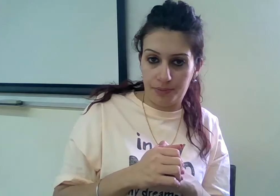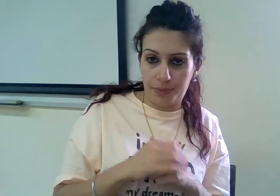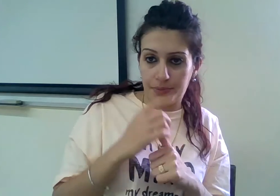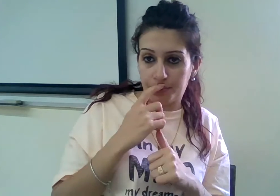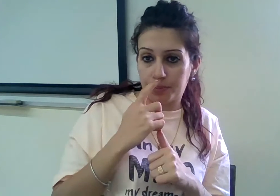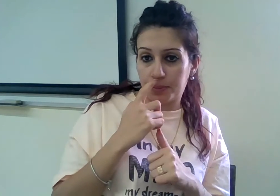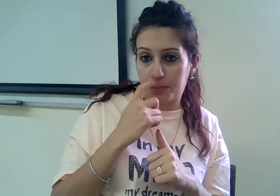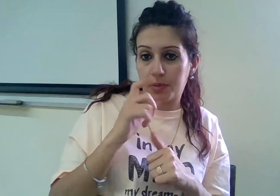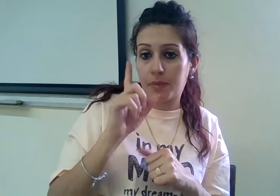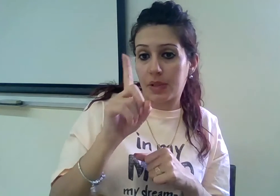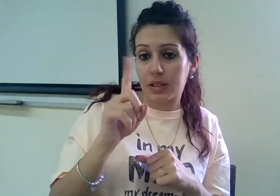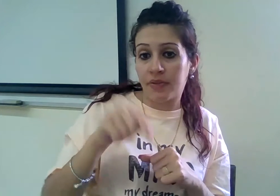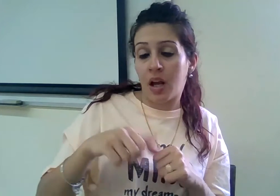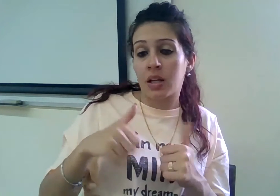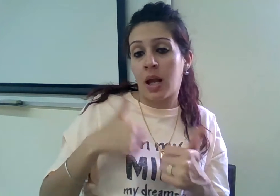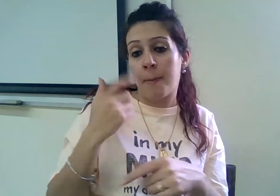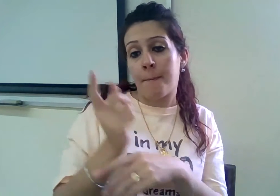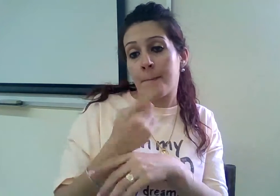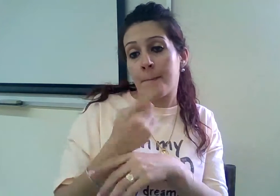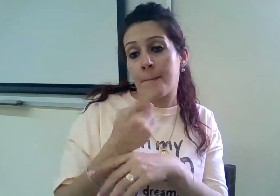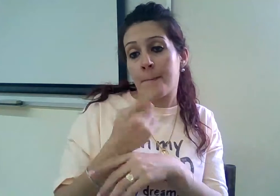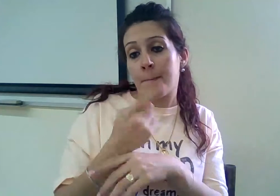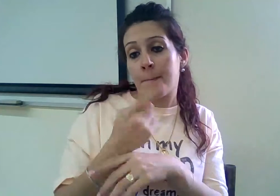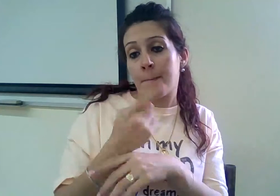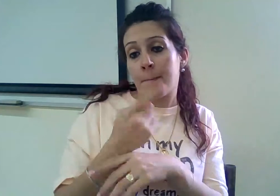So Ayman was one of the speakers in